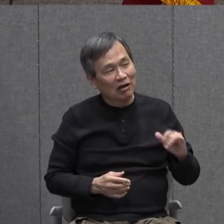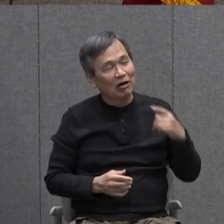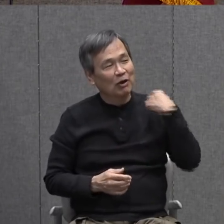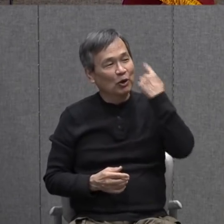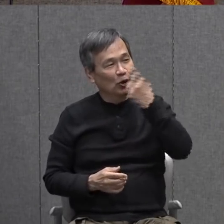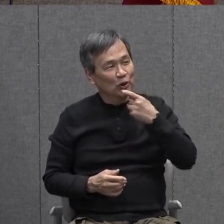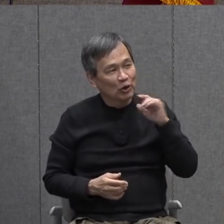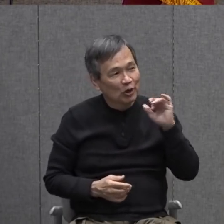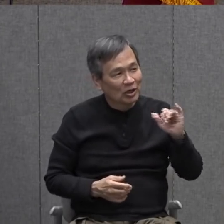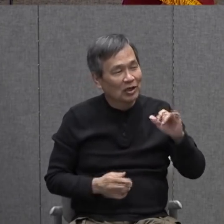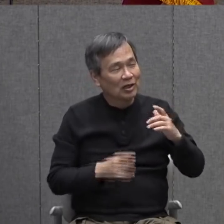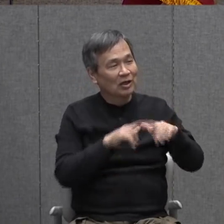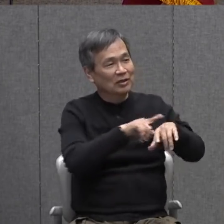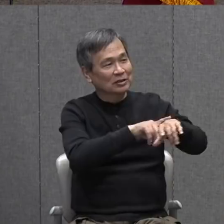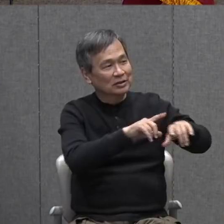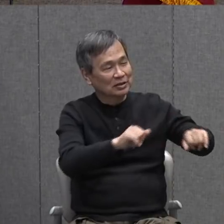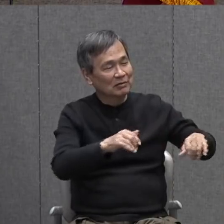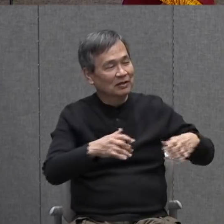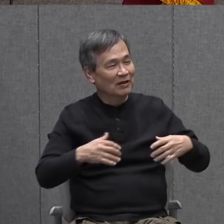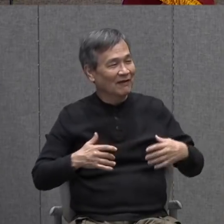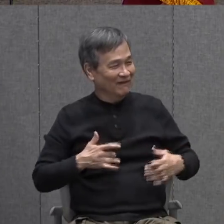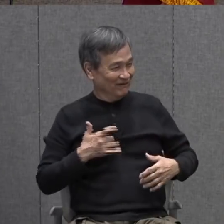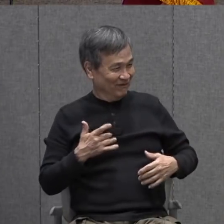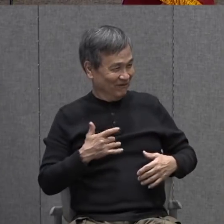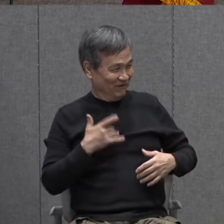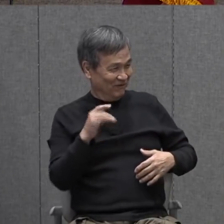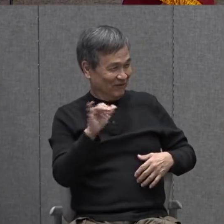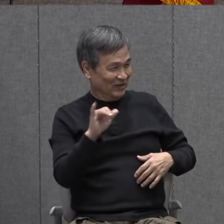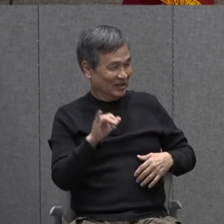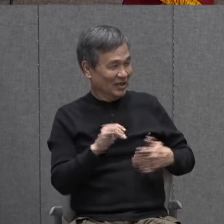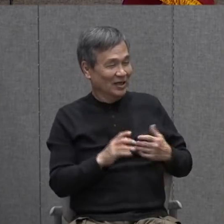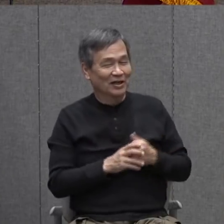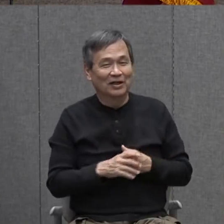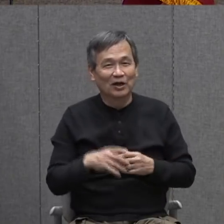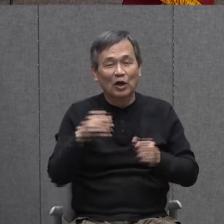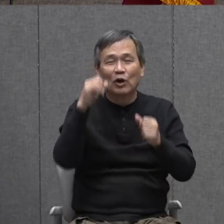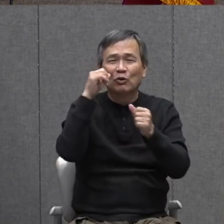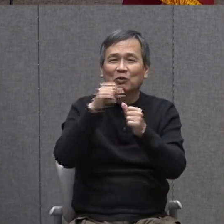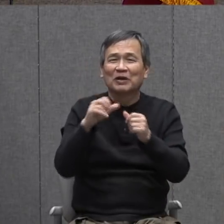These are really cool drawing techniques. And remember, they take time.